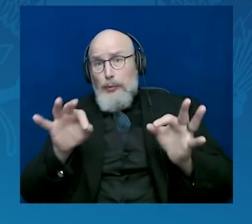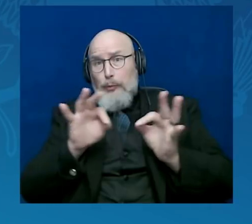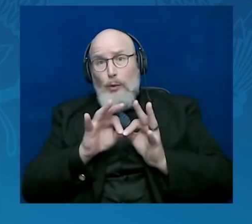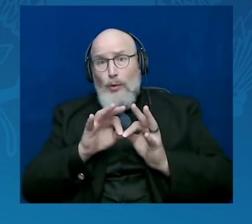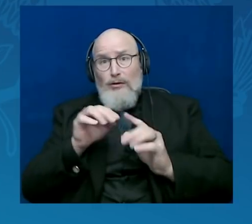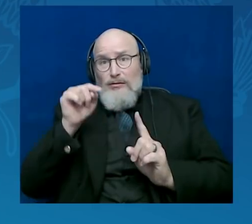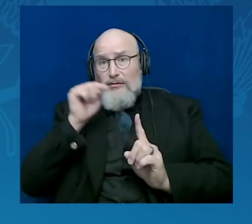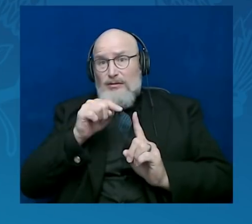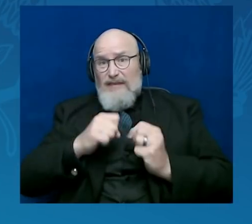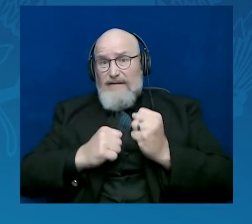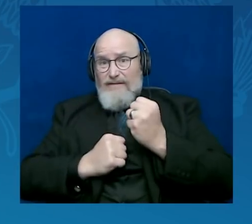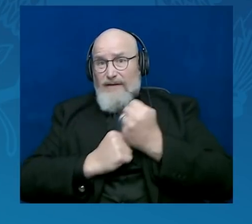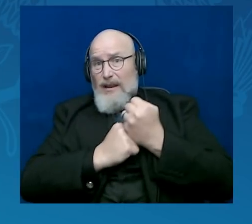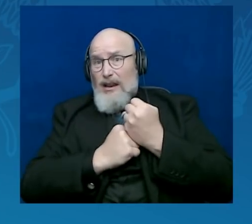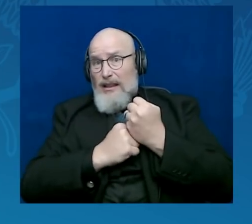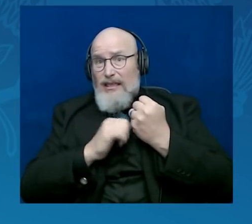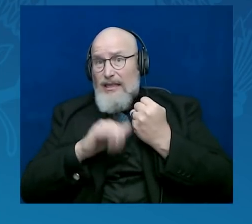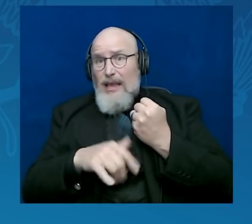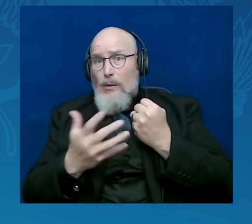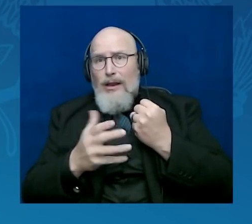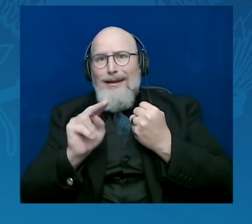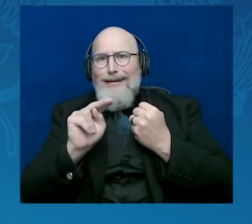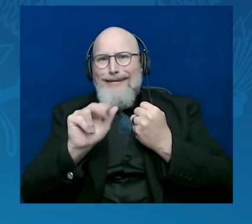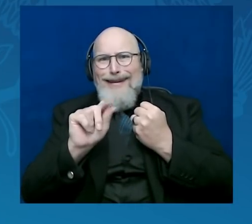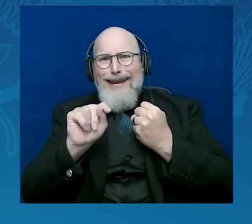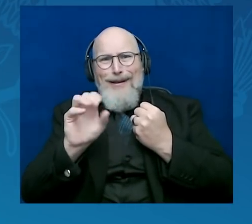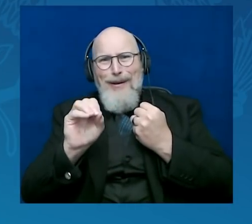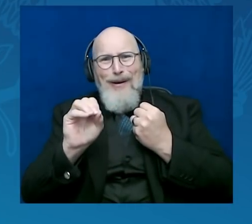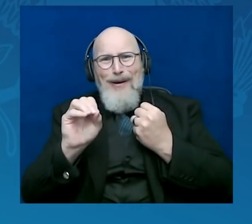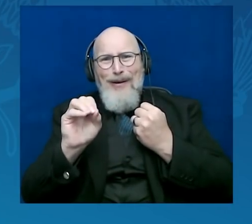the greatest military alliance the world has ever seen.